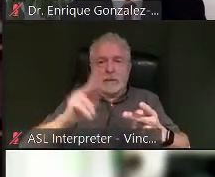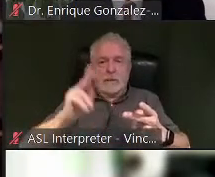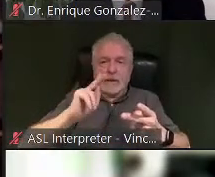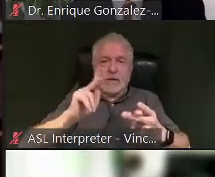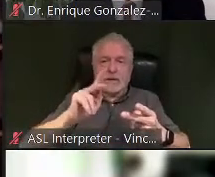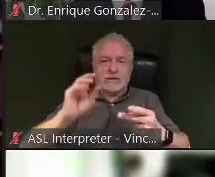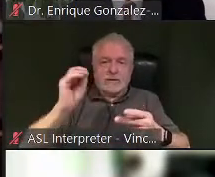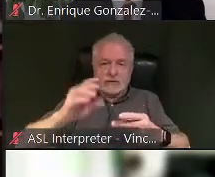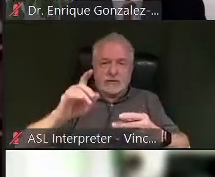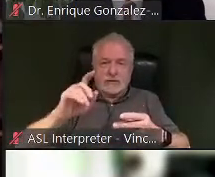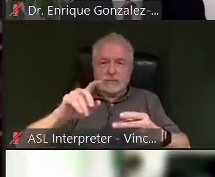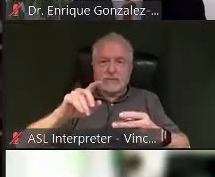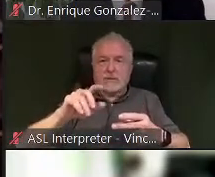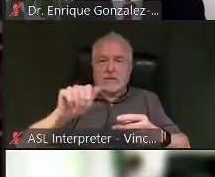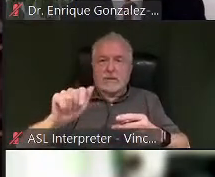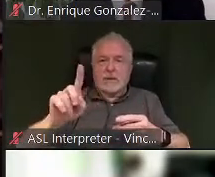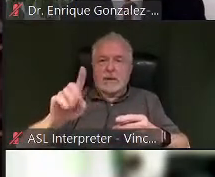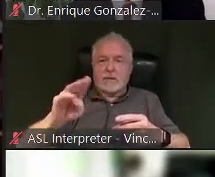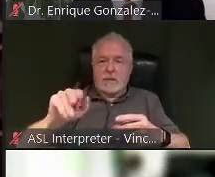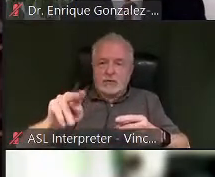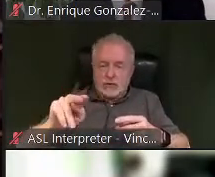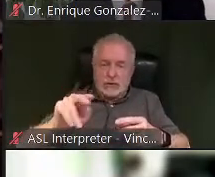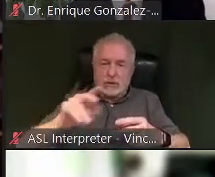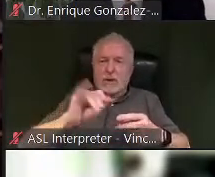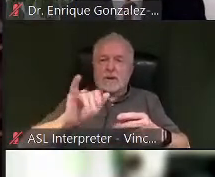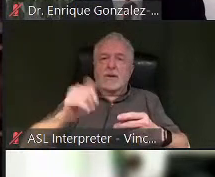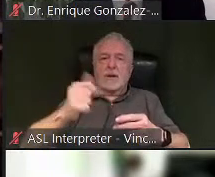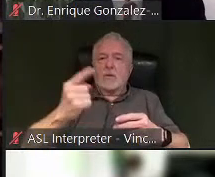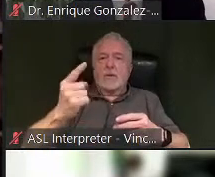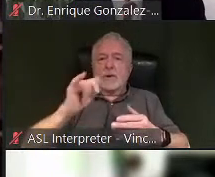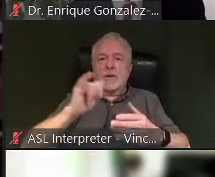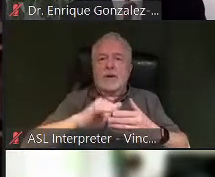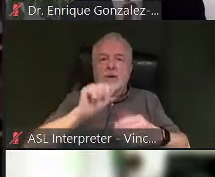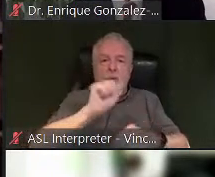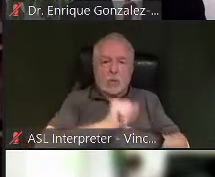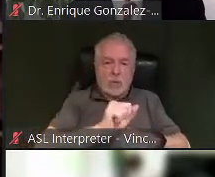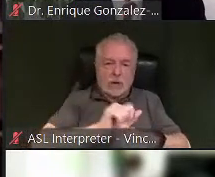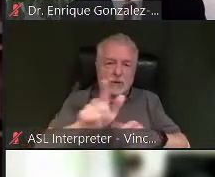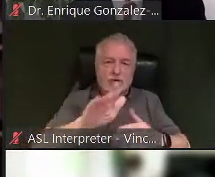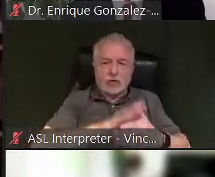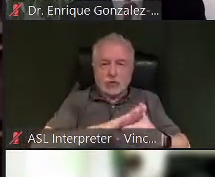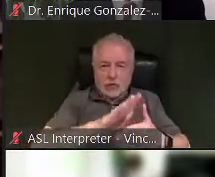teachers, administrators and anybody that is working at the school, everybody